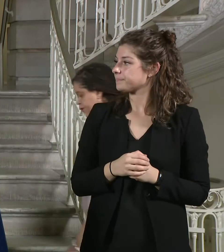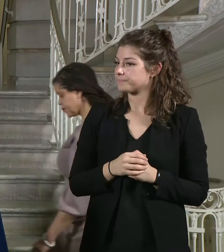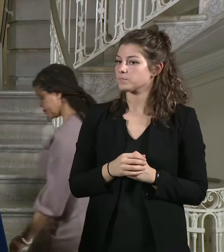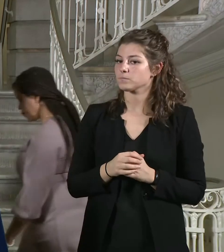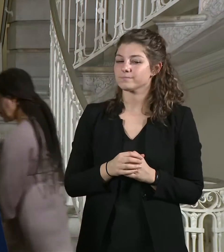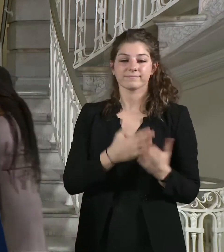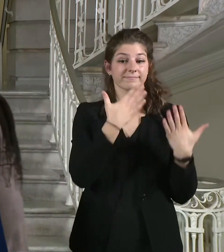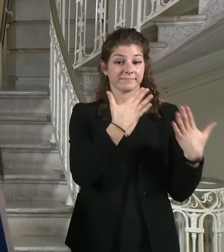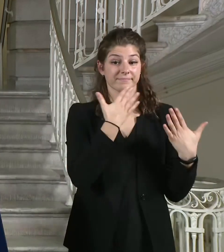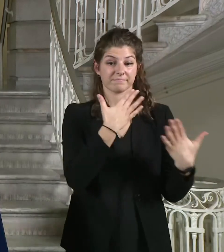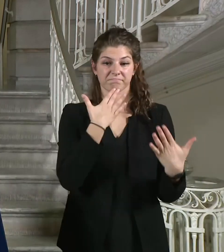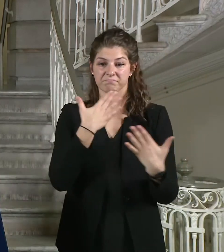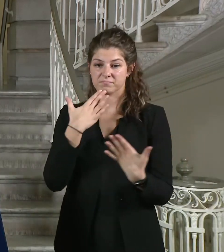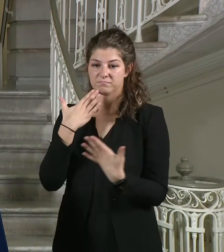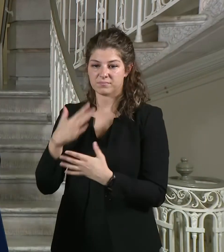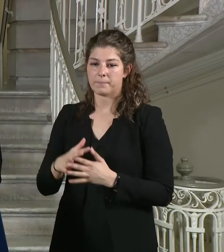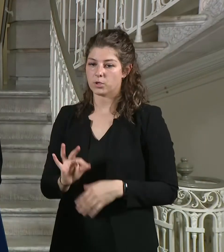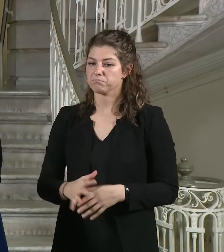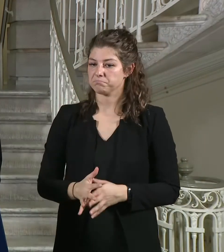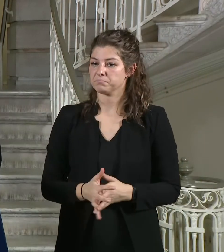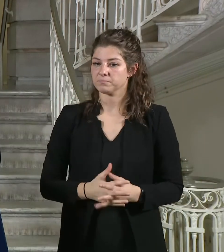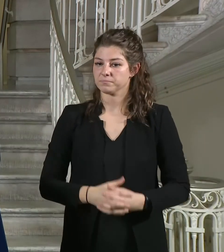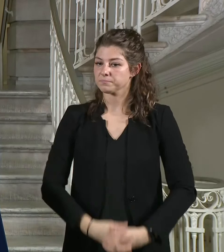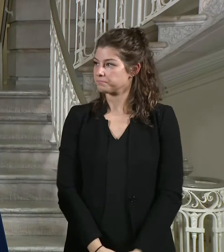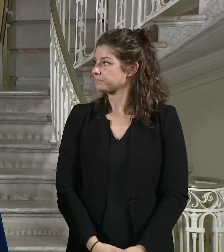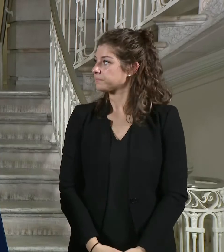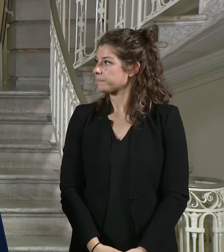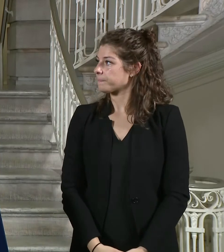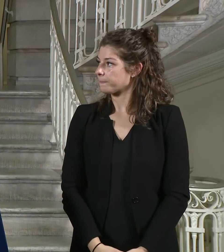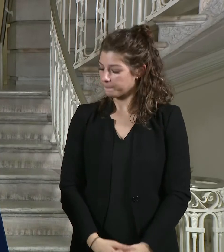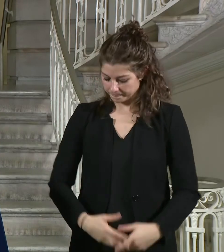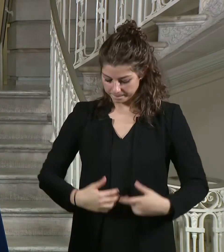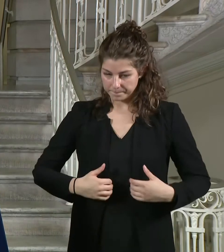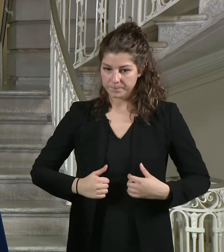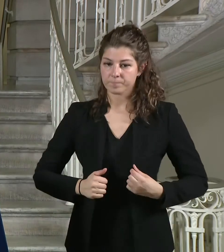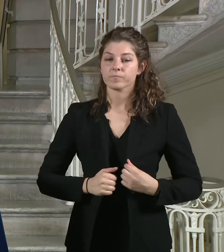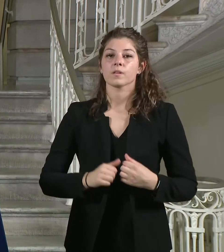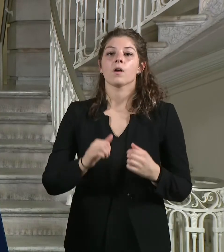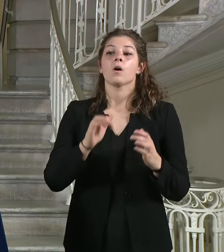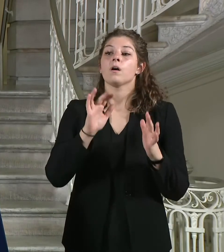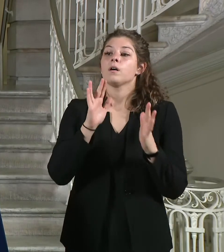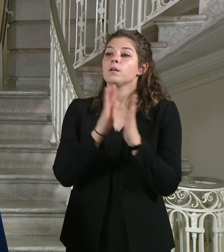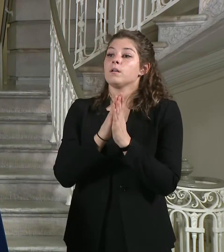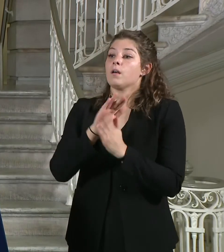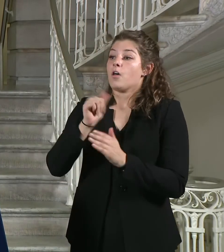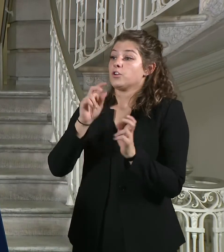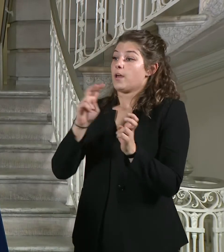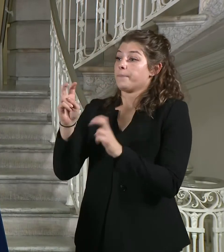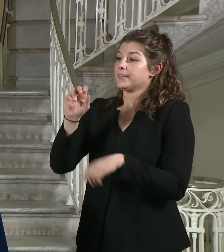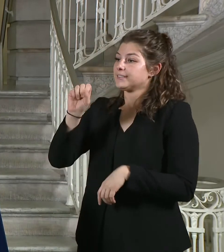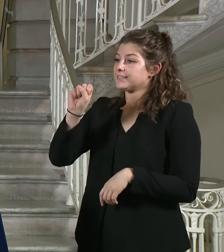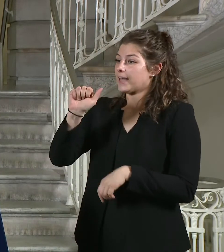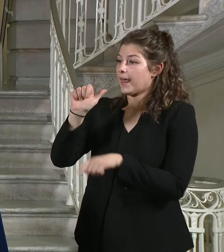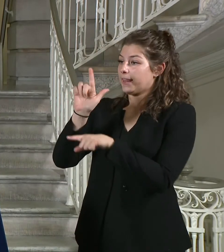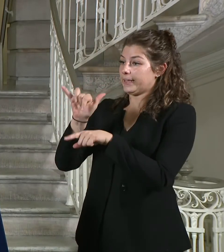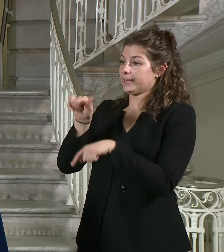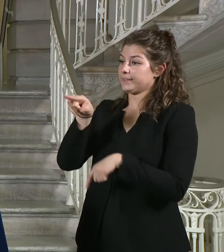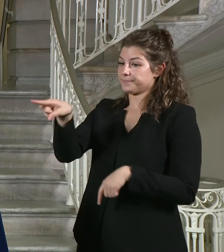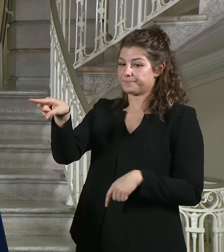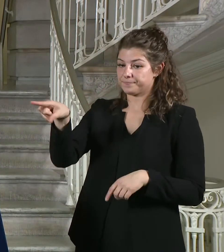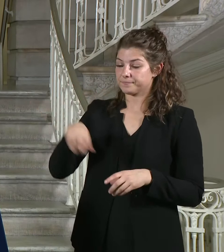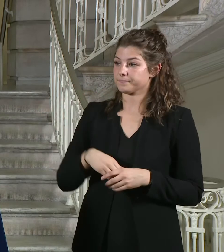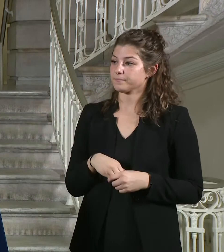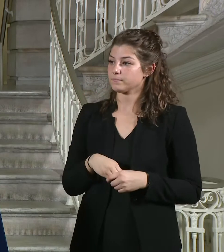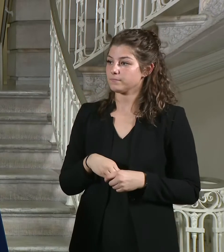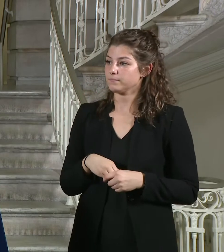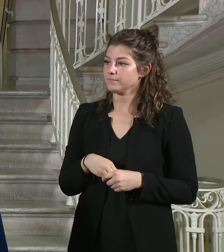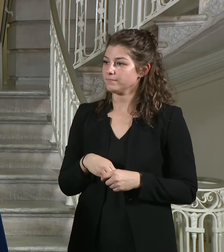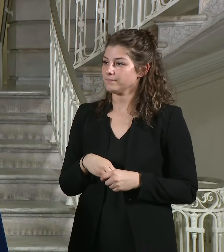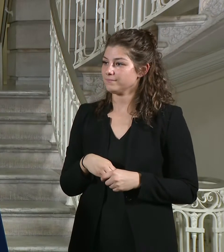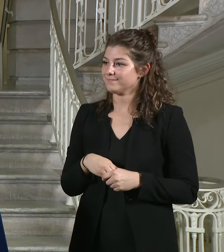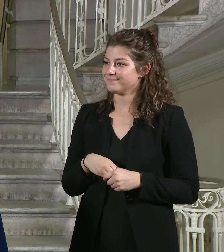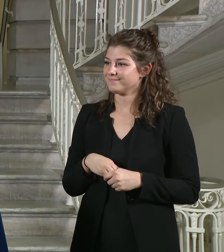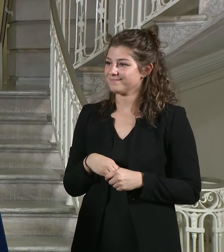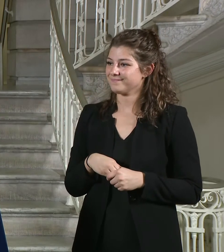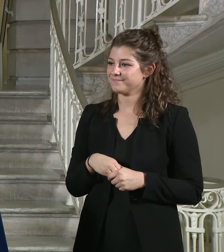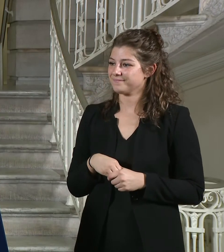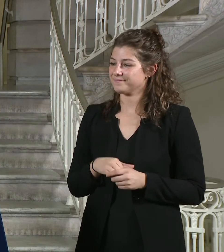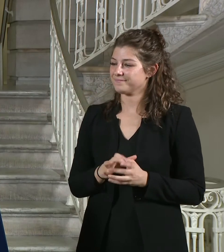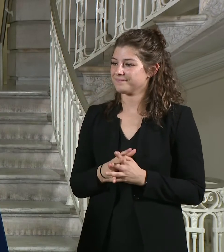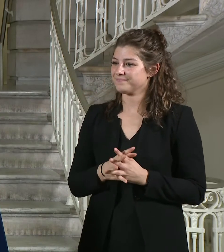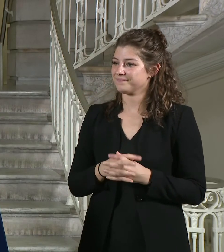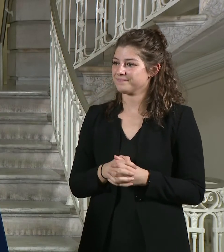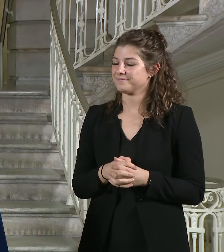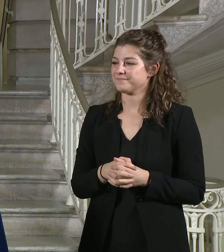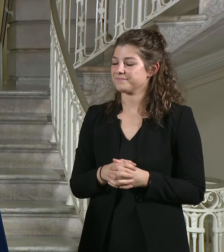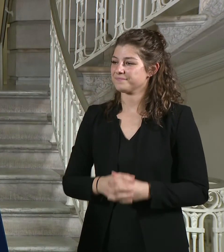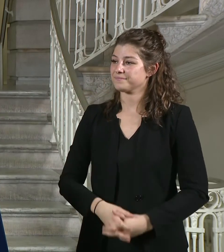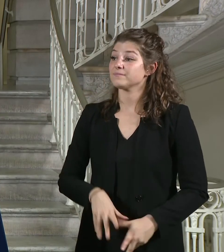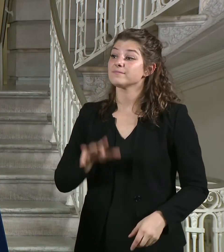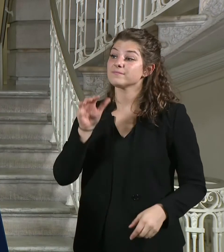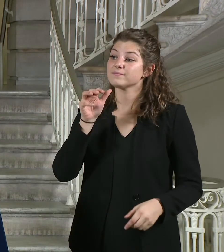E ]